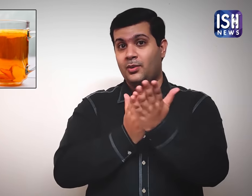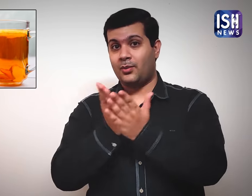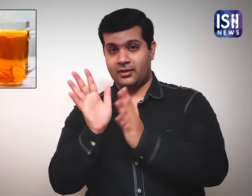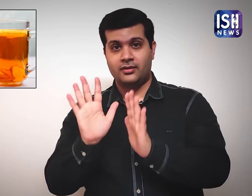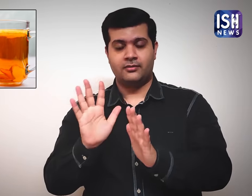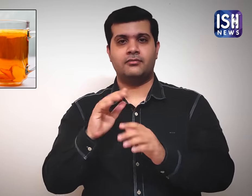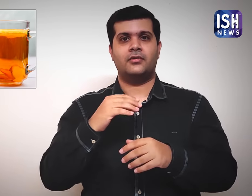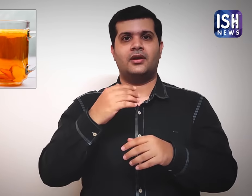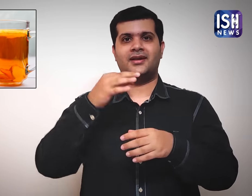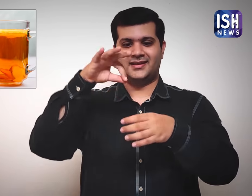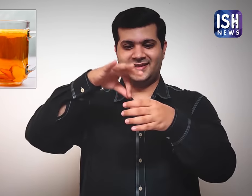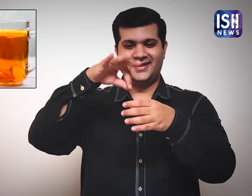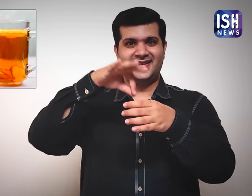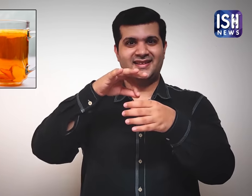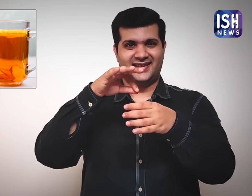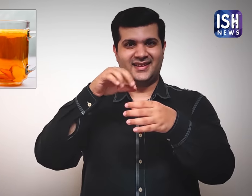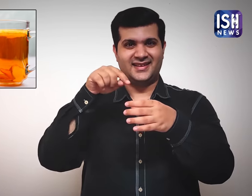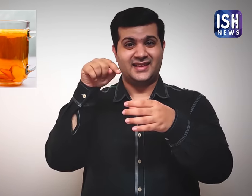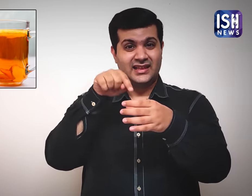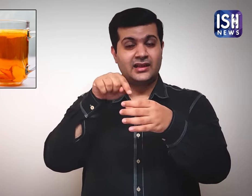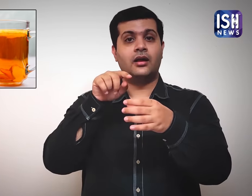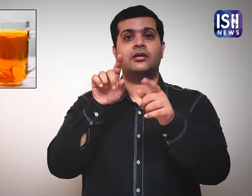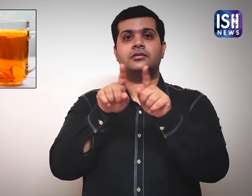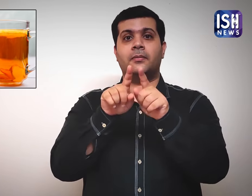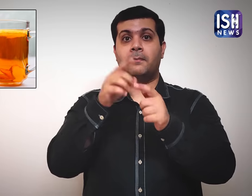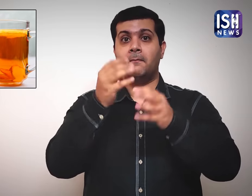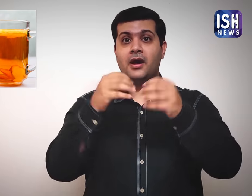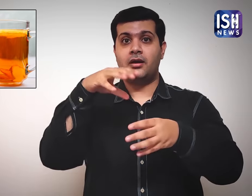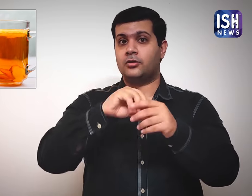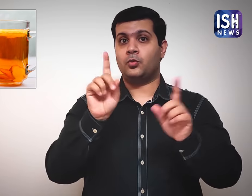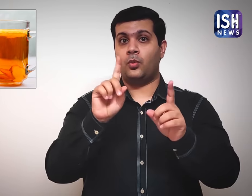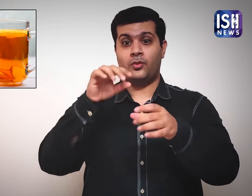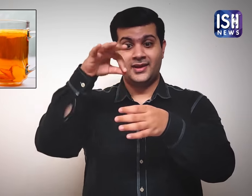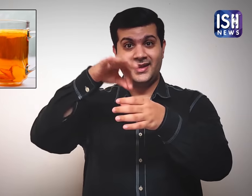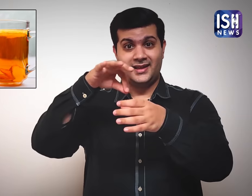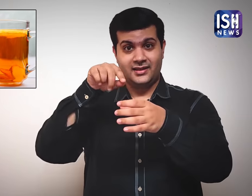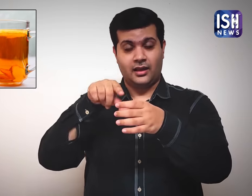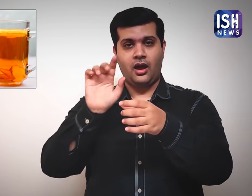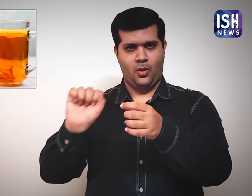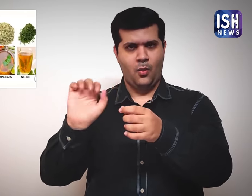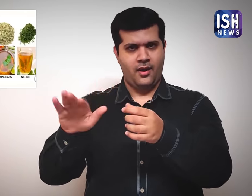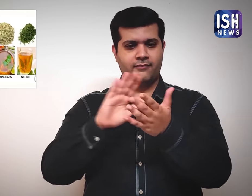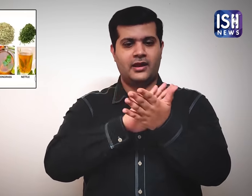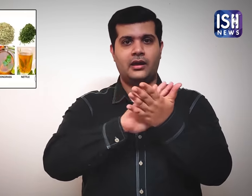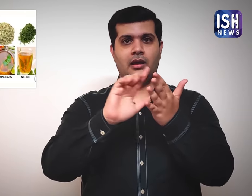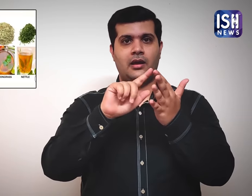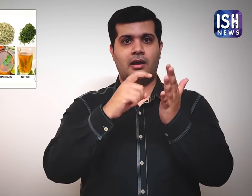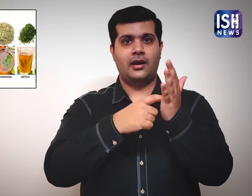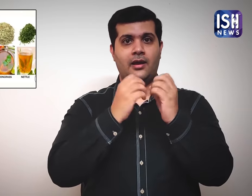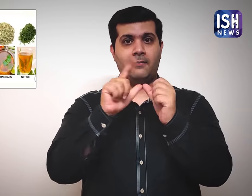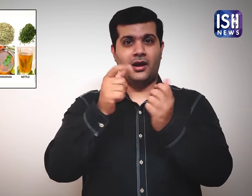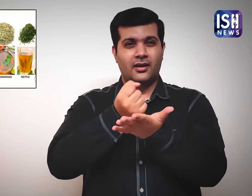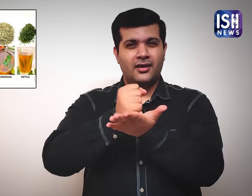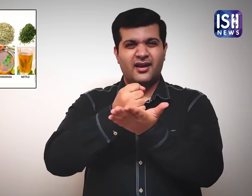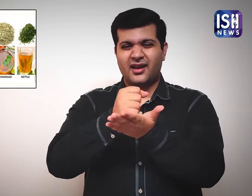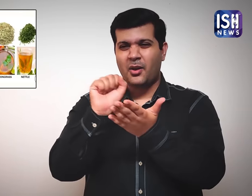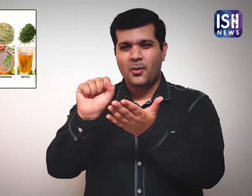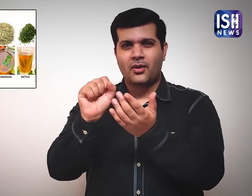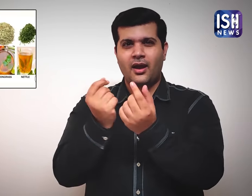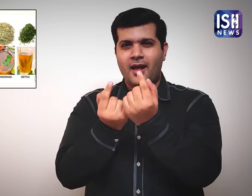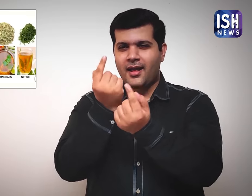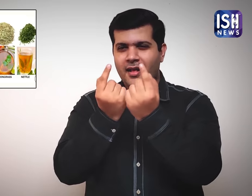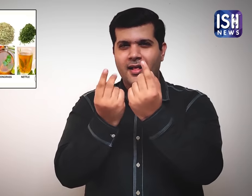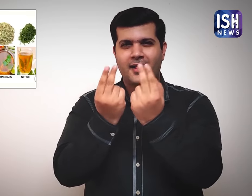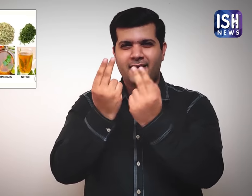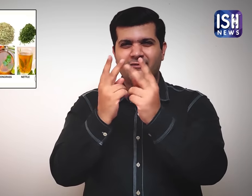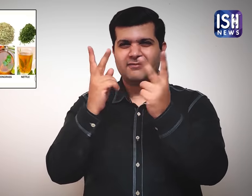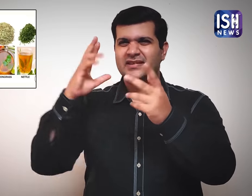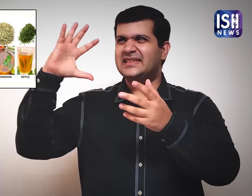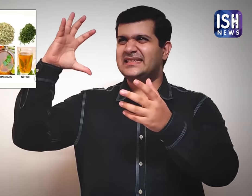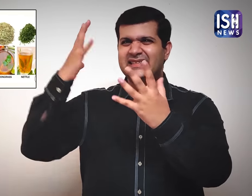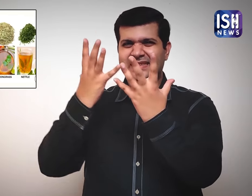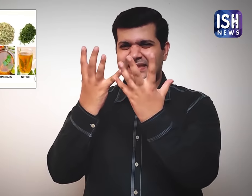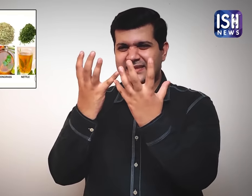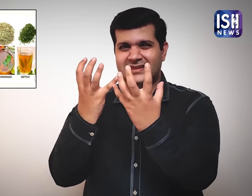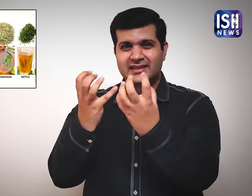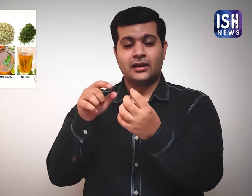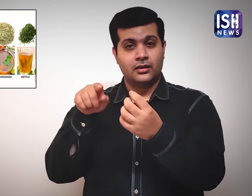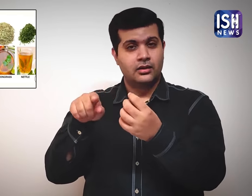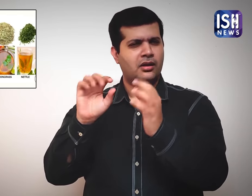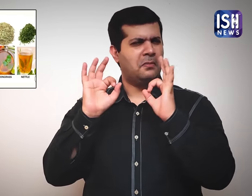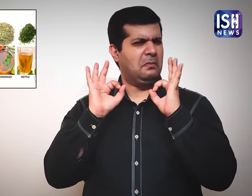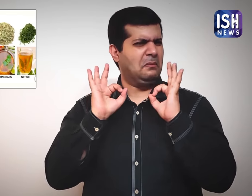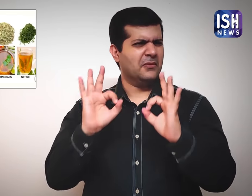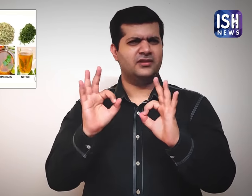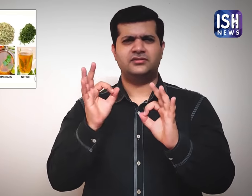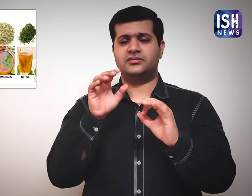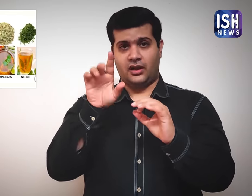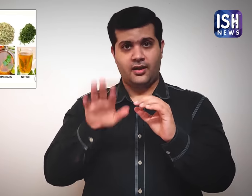Another way is to use herbal teas. These teas are not like the milky teas.